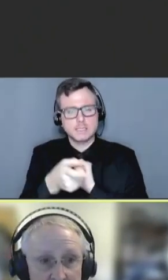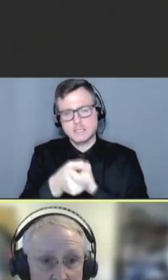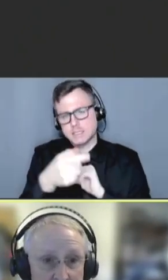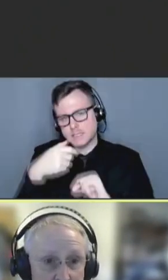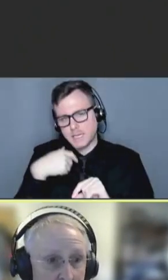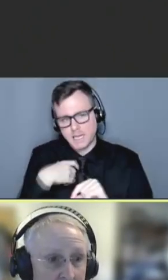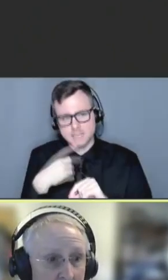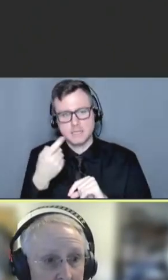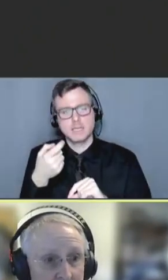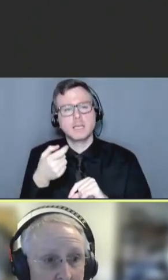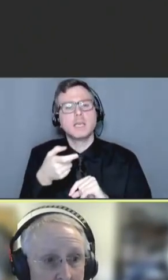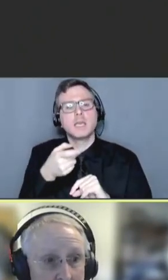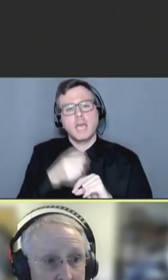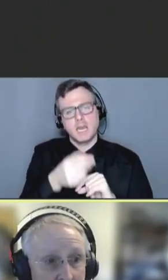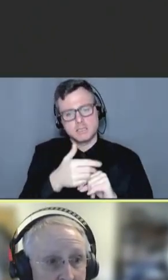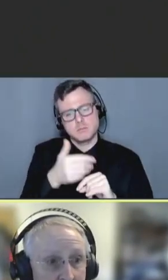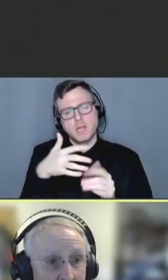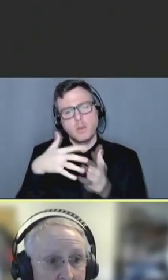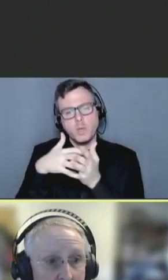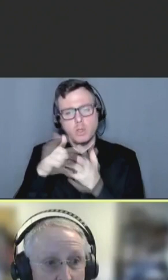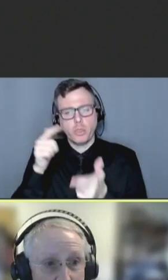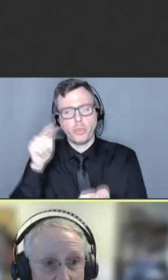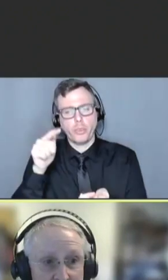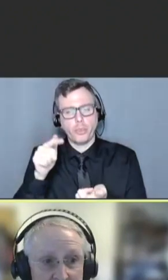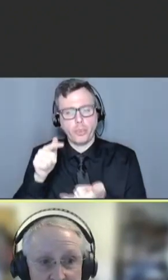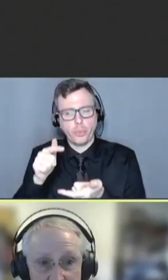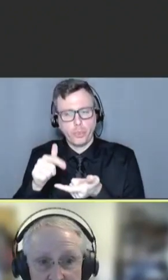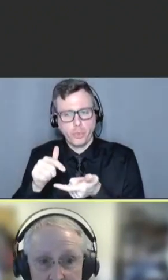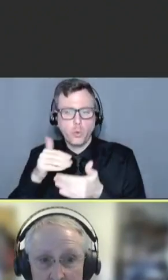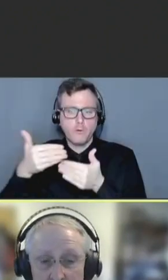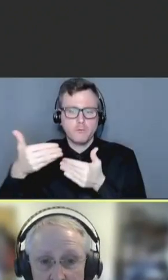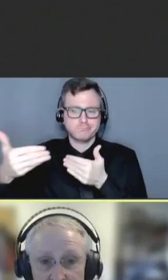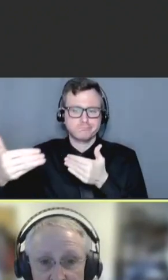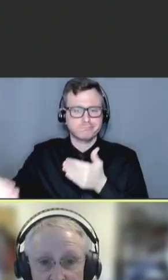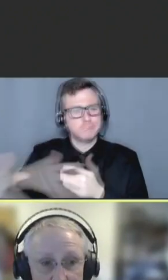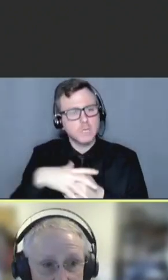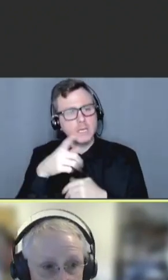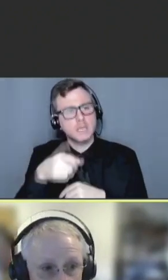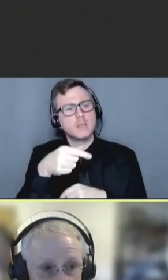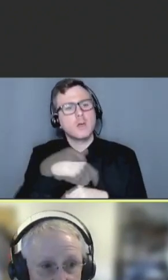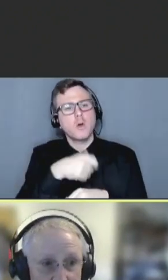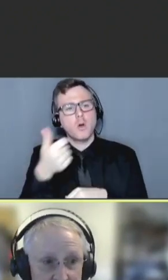has been attenuating over time. Other vaccine safety monitoring systems in the United States